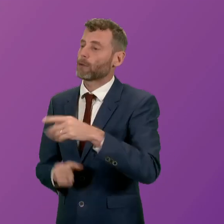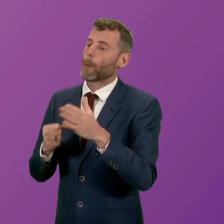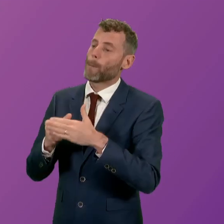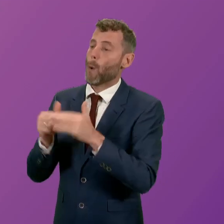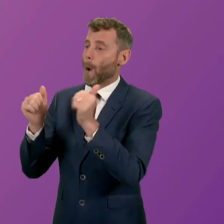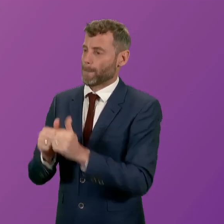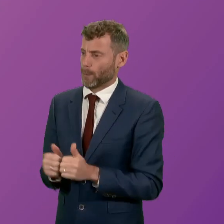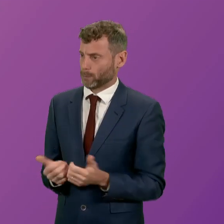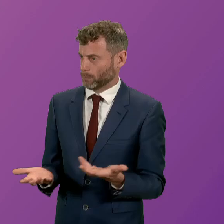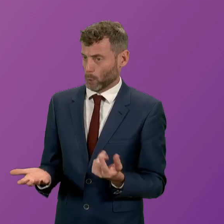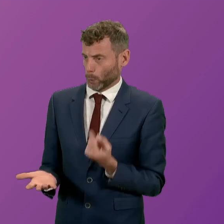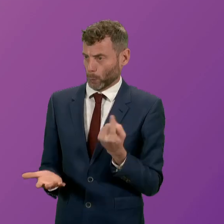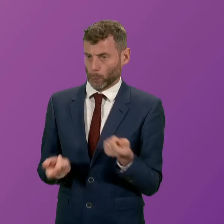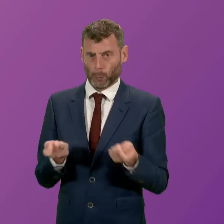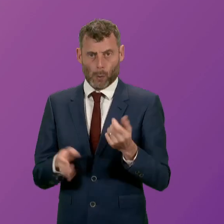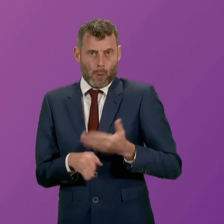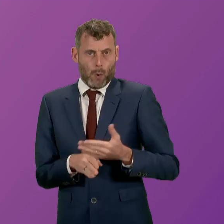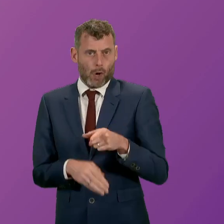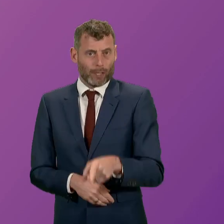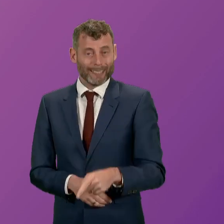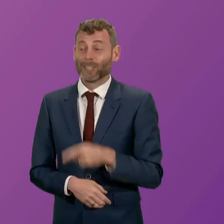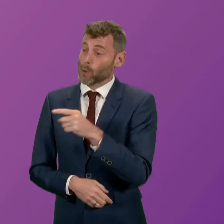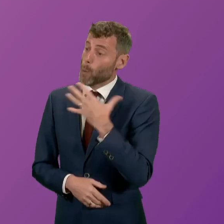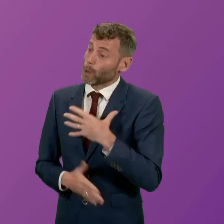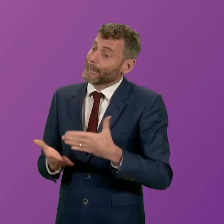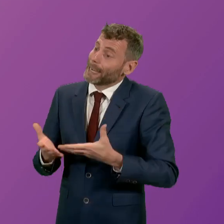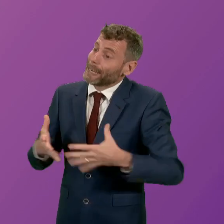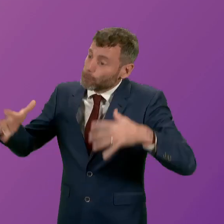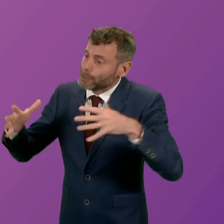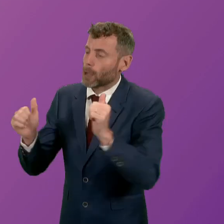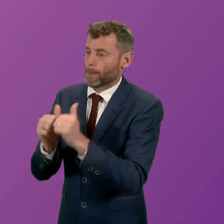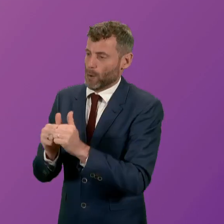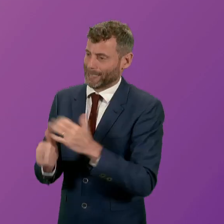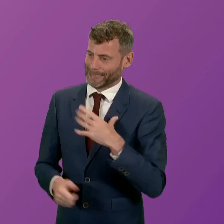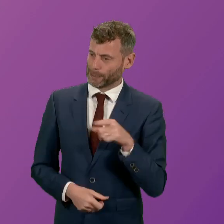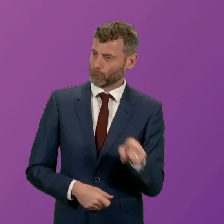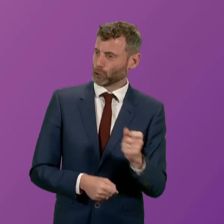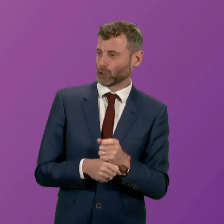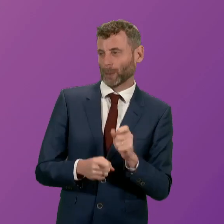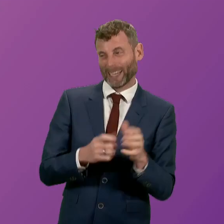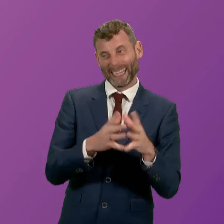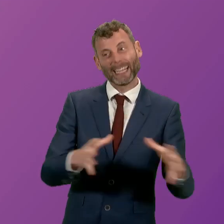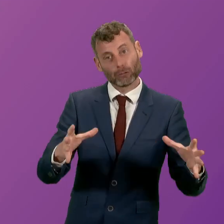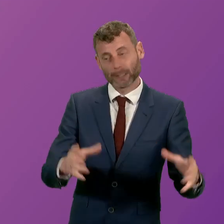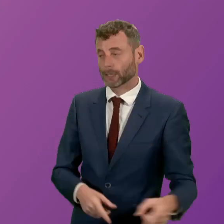The way to increase appointments is to increase the number of GPs. The SNP promised us 800 more,